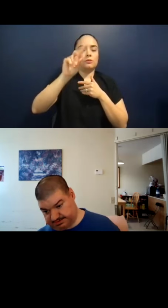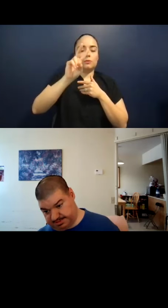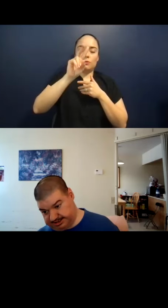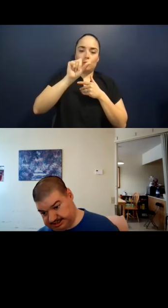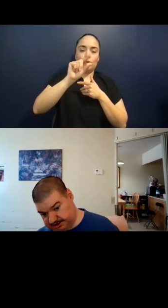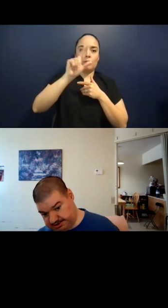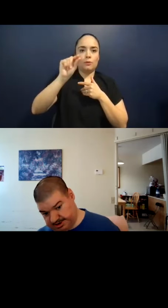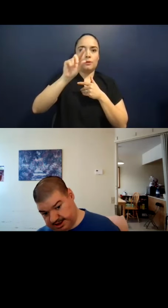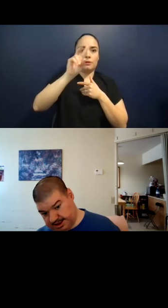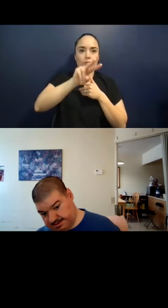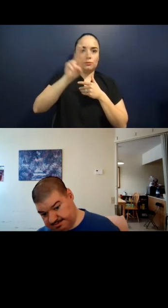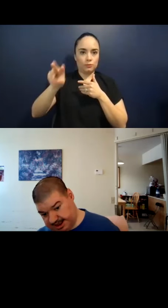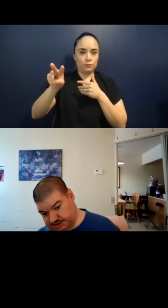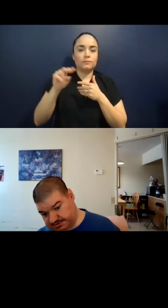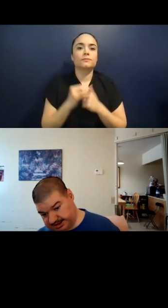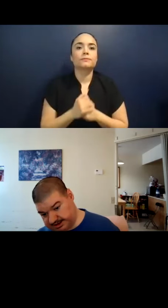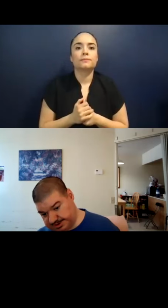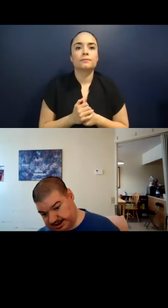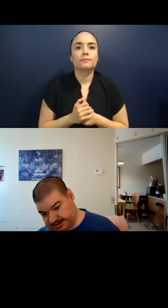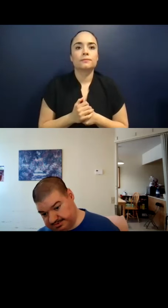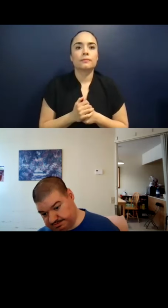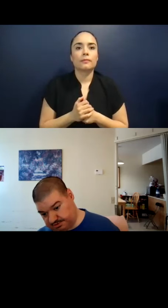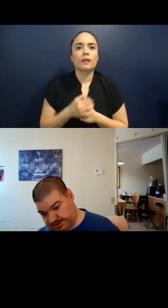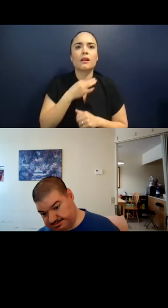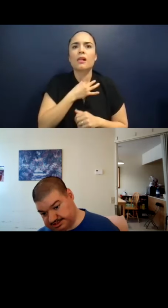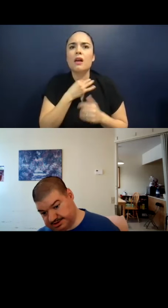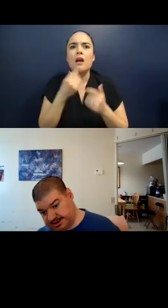2022.